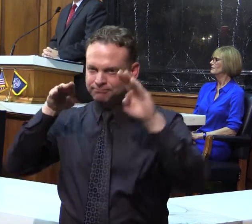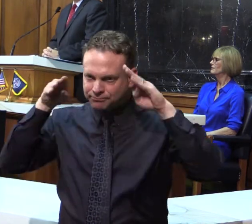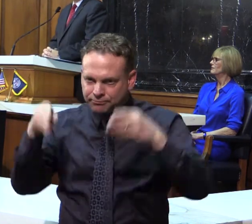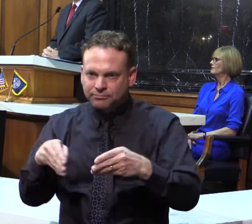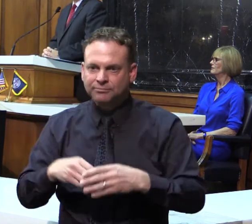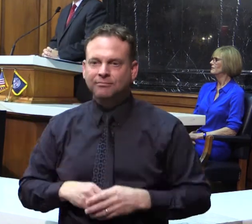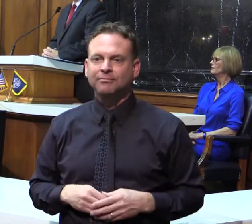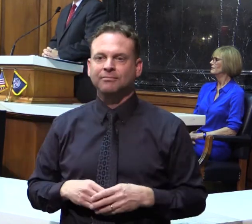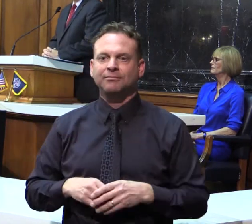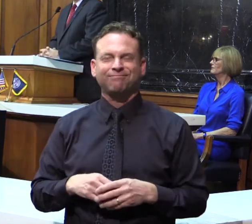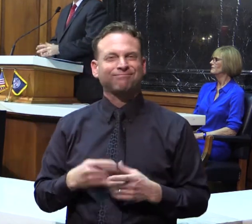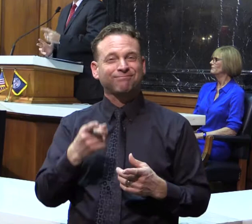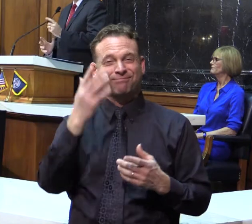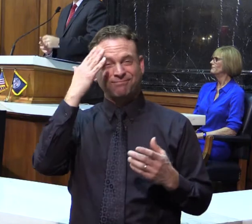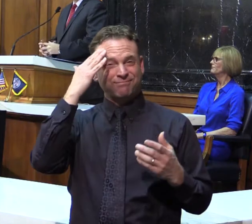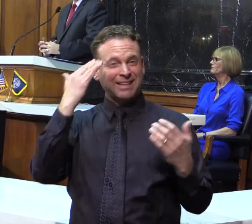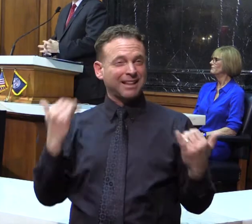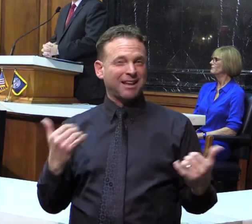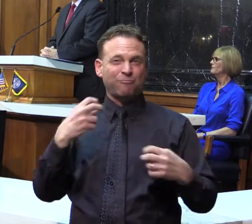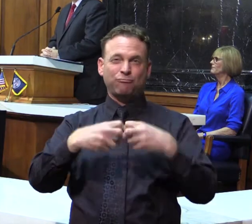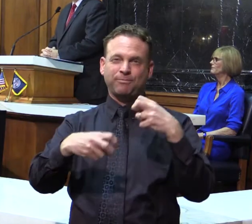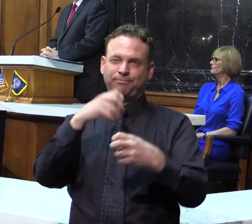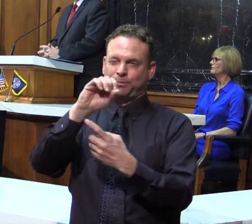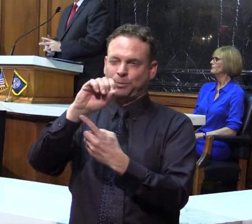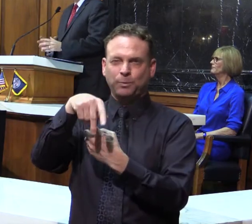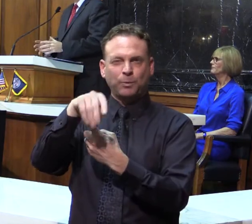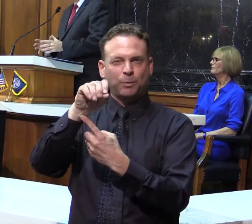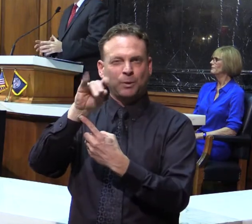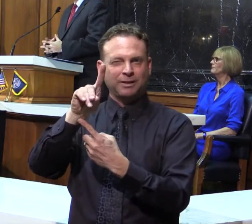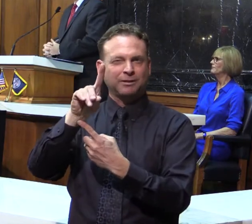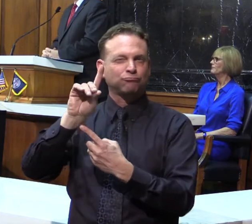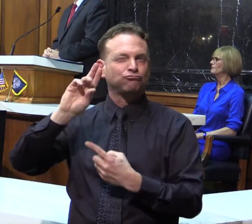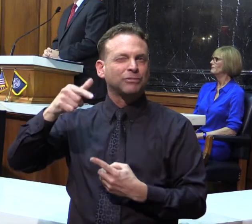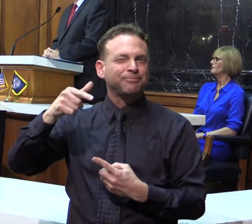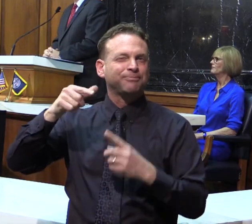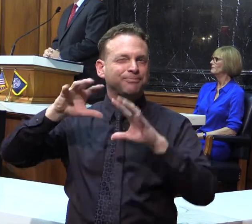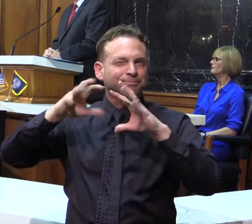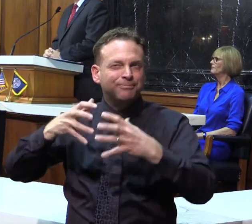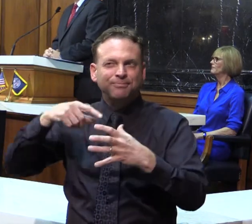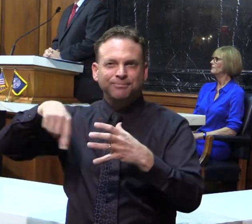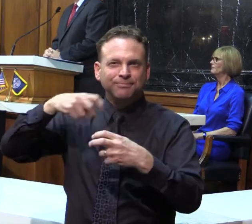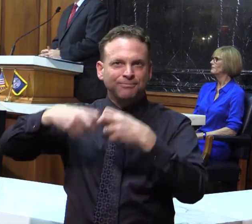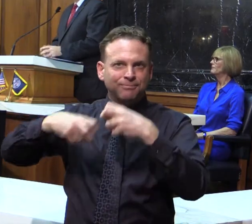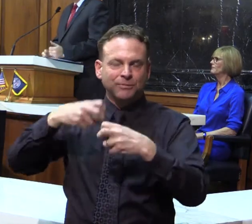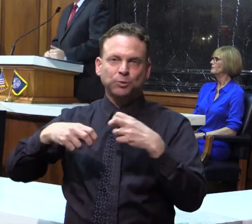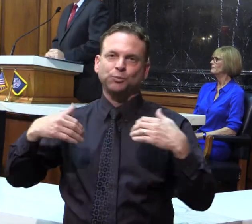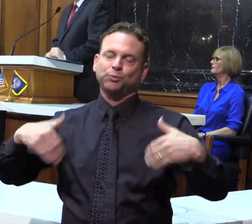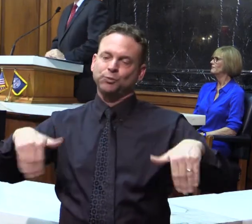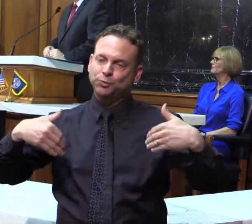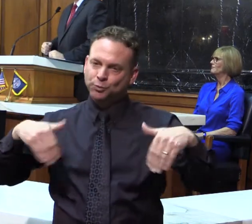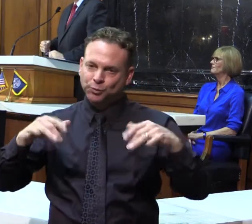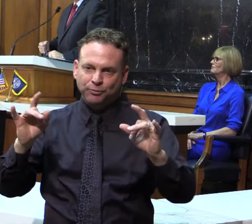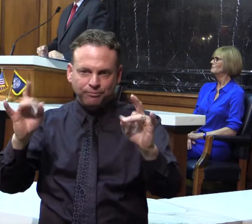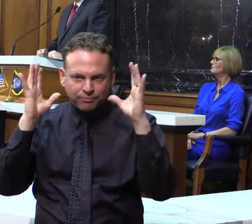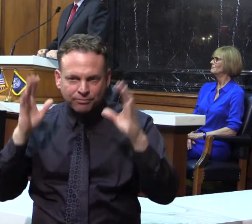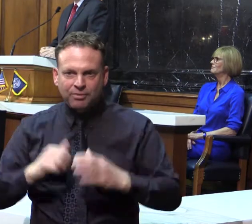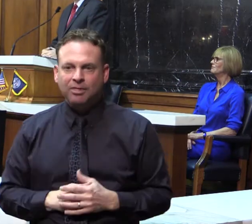head on. Under Jim McClelland’s leadership, we’re taking a balanced approach: treatment … prevention